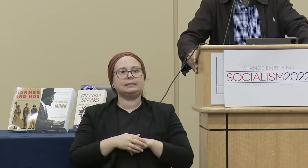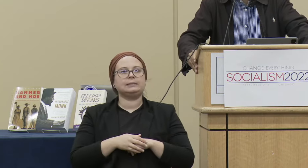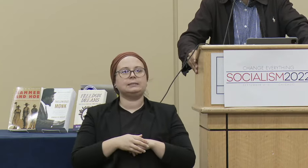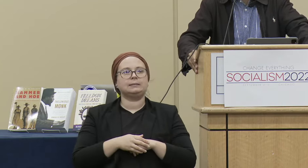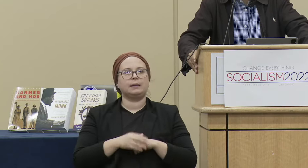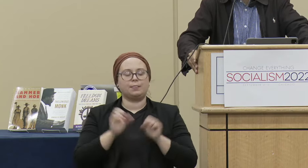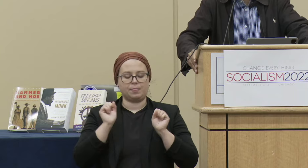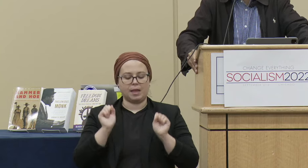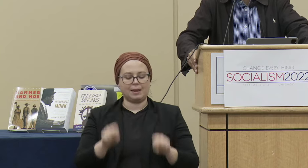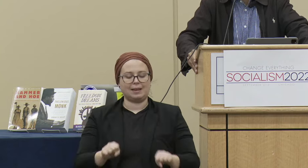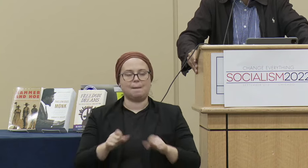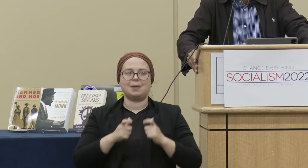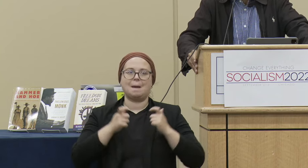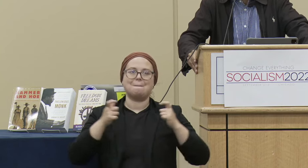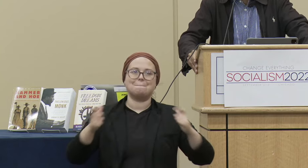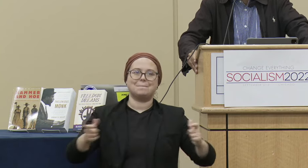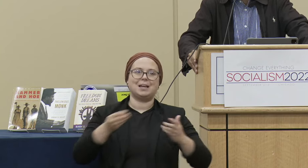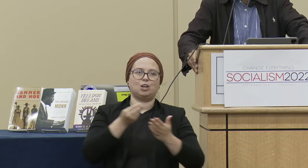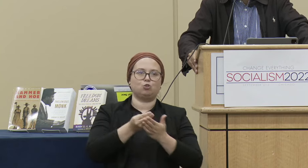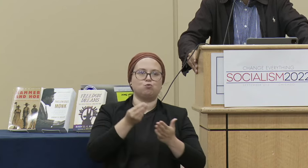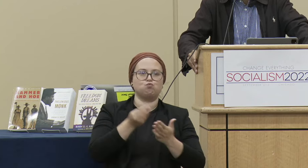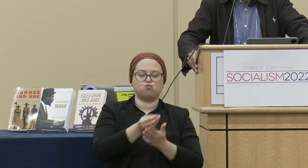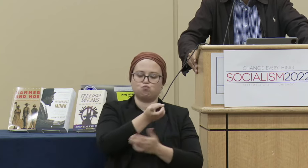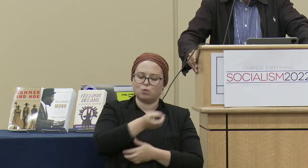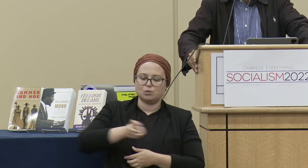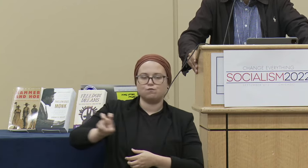understand how the world operates, how reparations as a